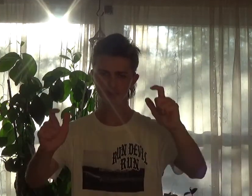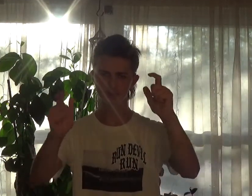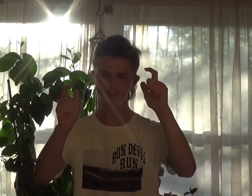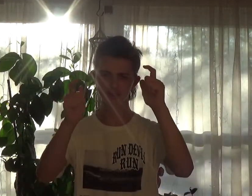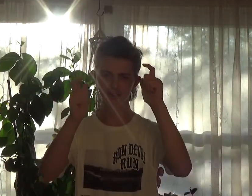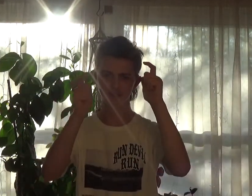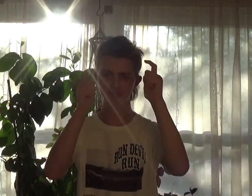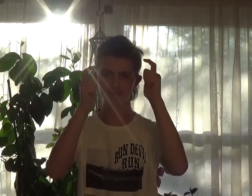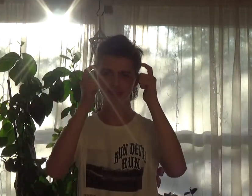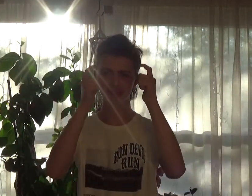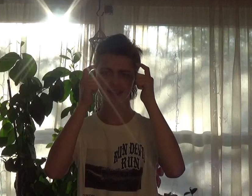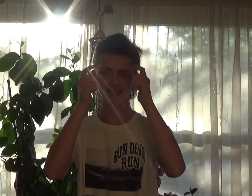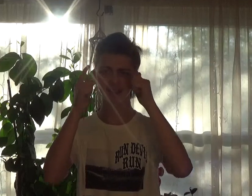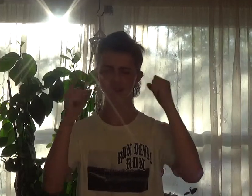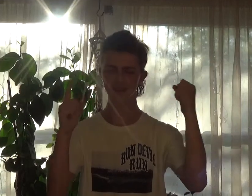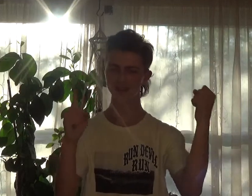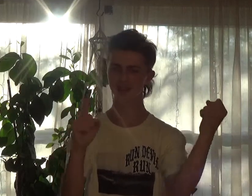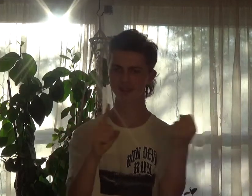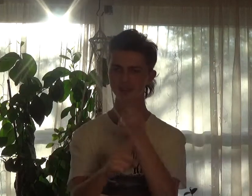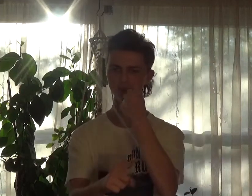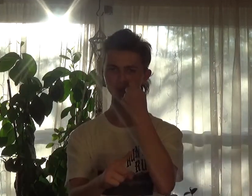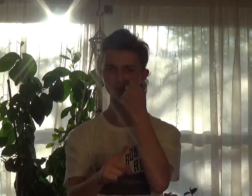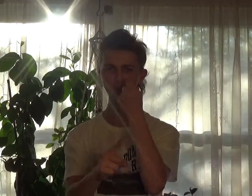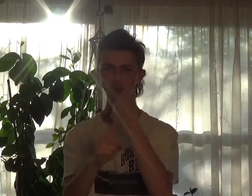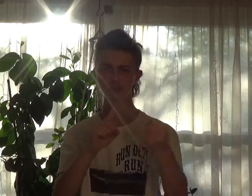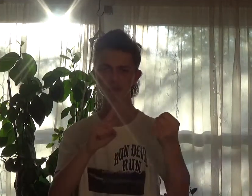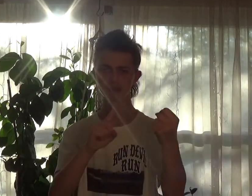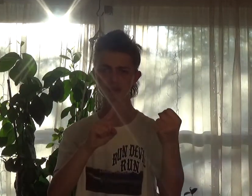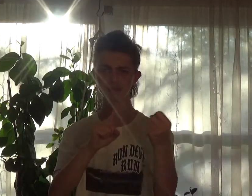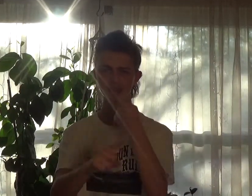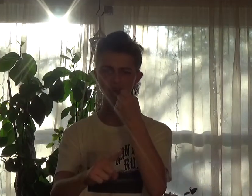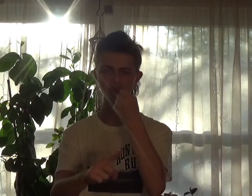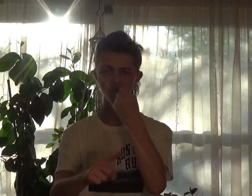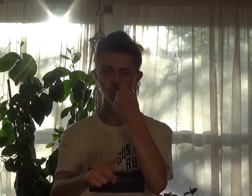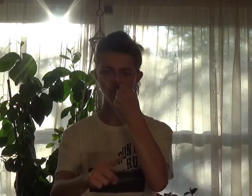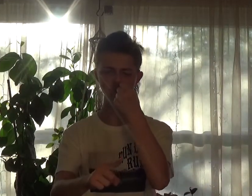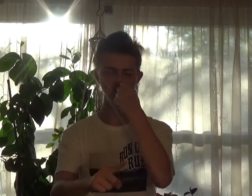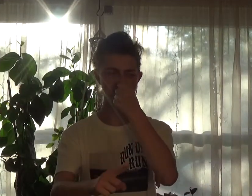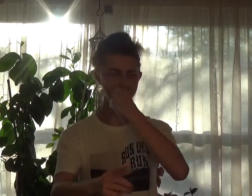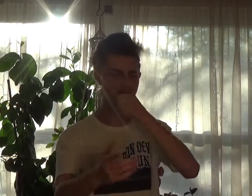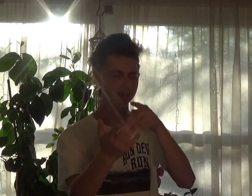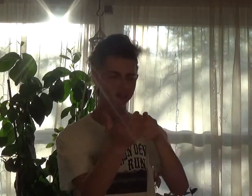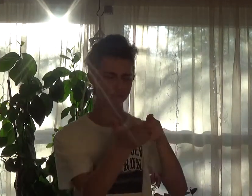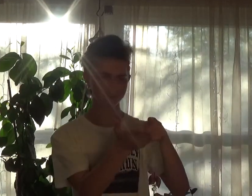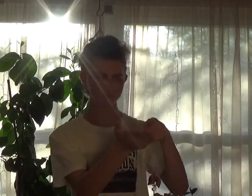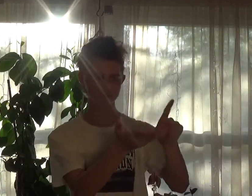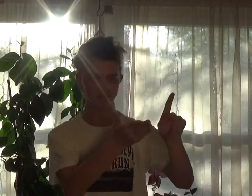Put your crown on me (King of Love) Put your whip on me (King of Love)